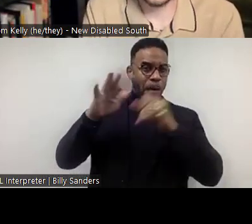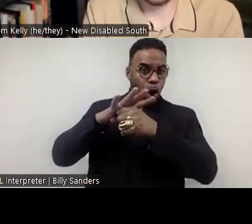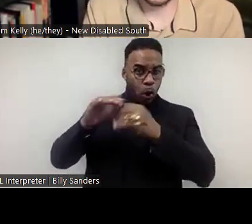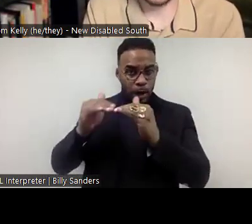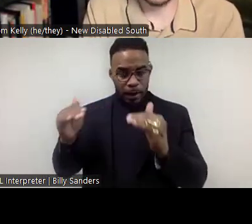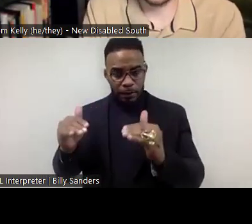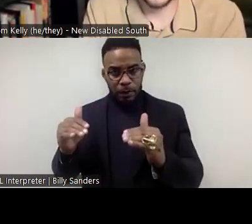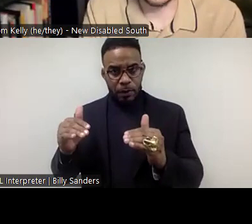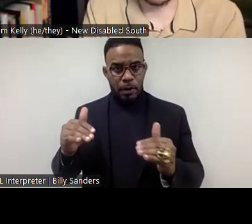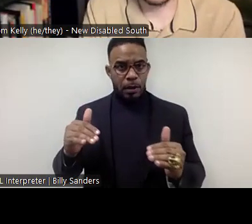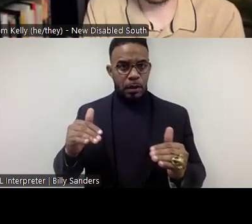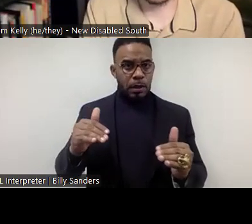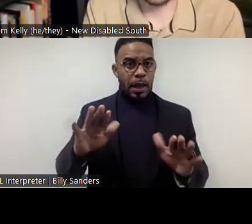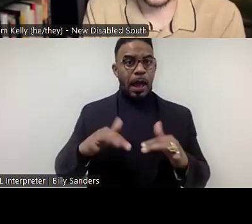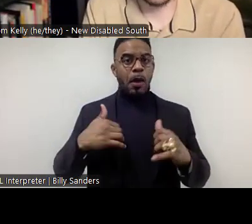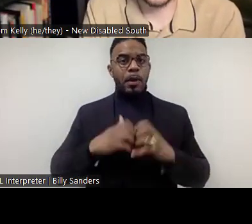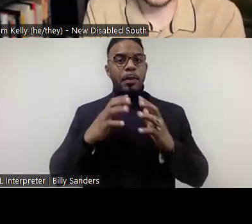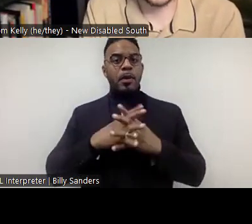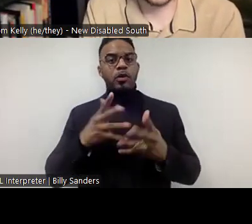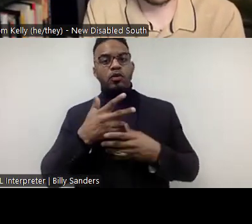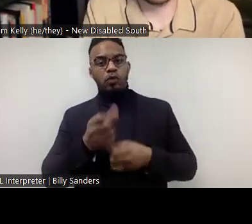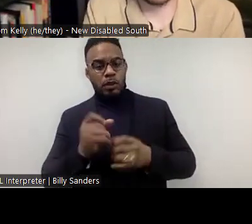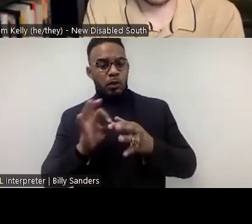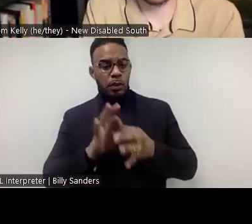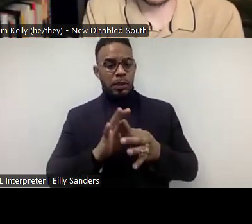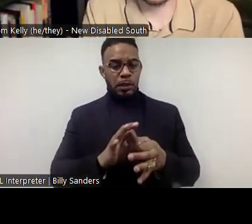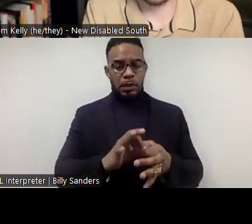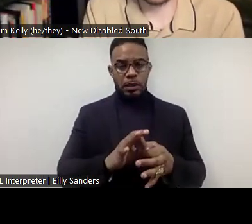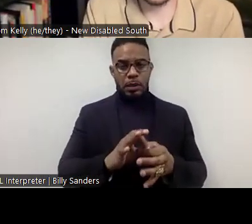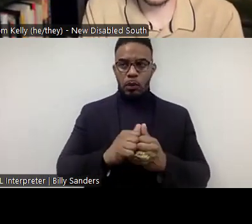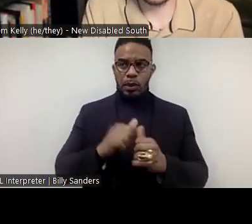also thinking about it on an even hyperlocal level is how